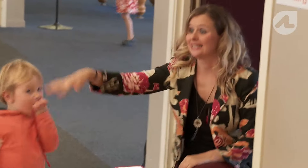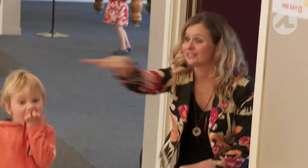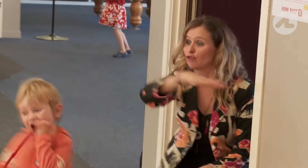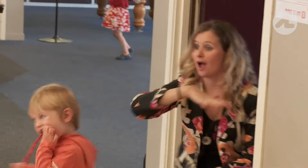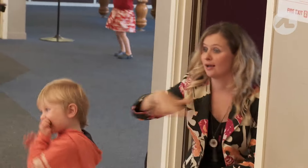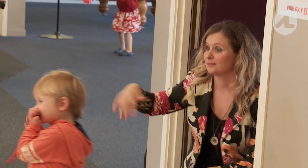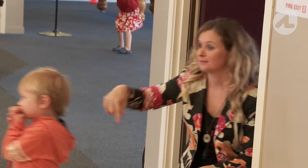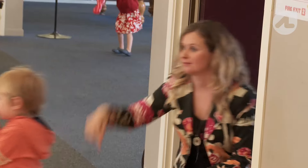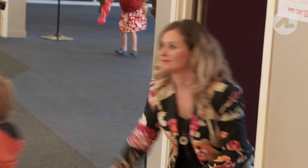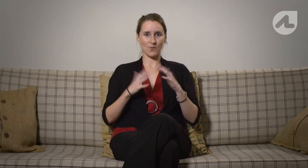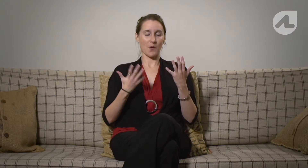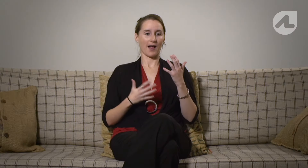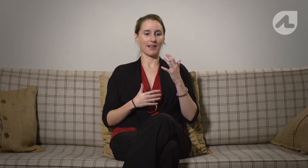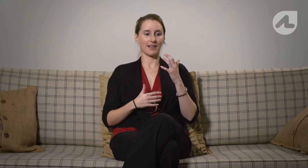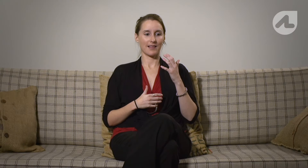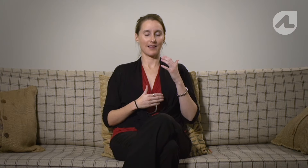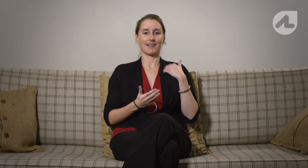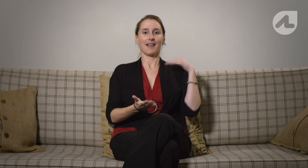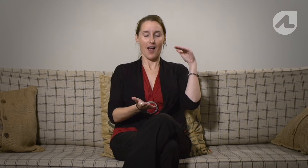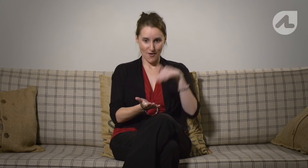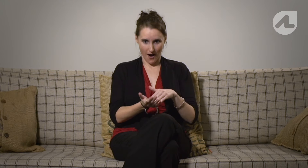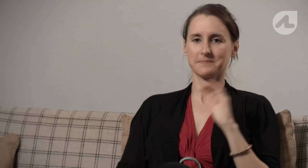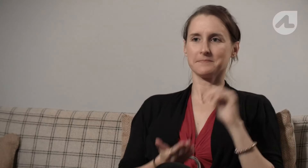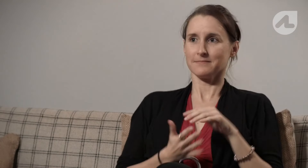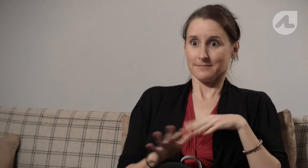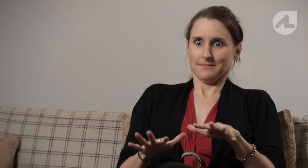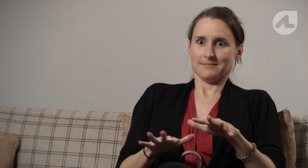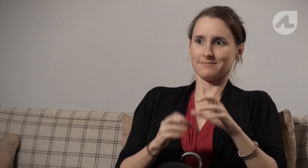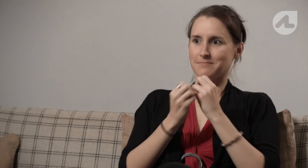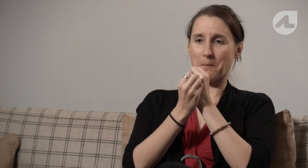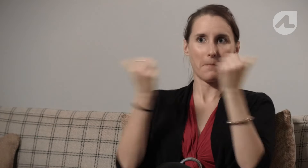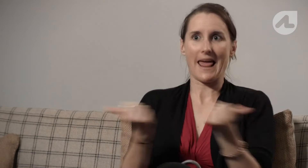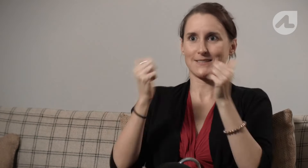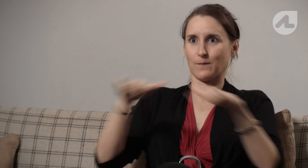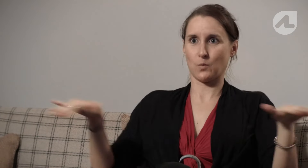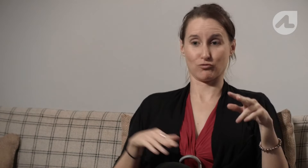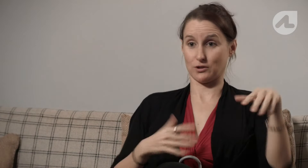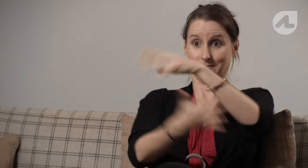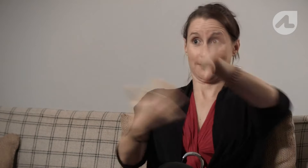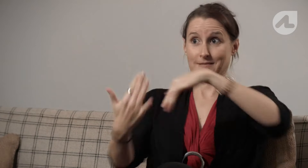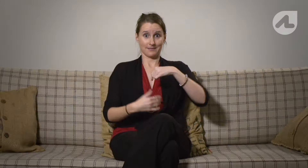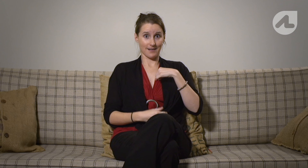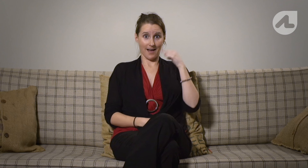Play around here. Well, I got there and wow what a shock. Kids just all over the show.